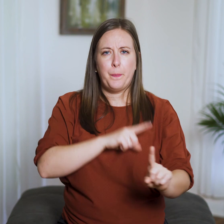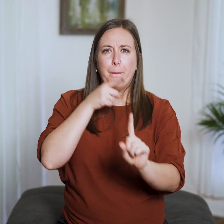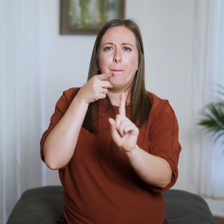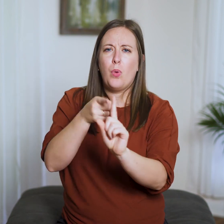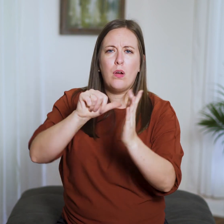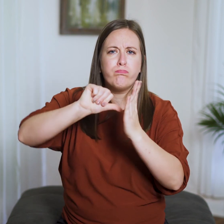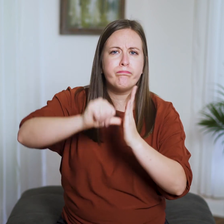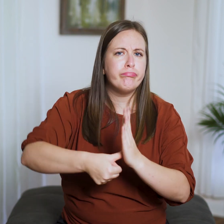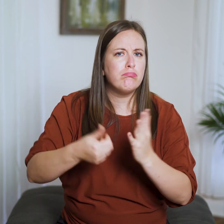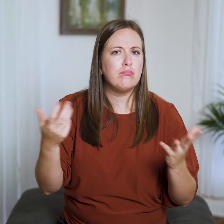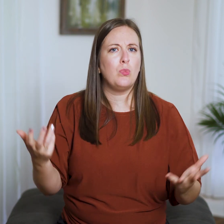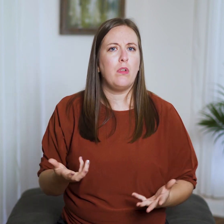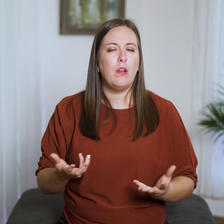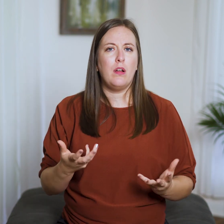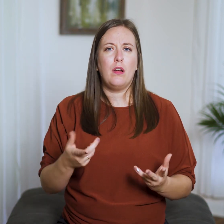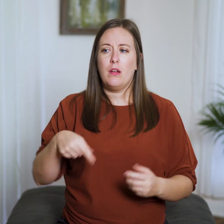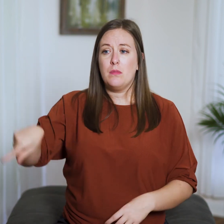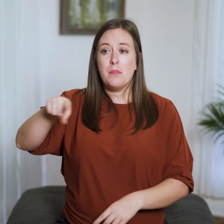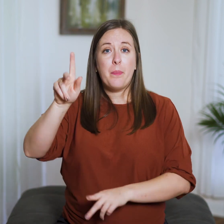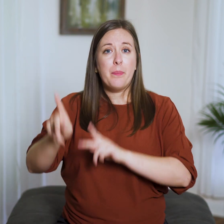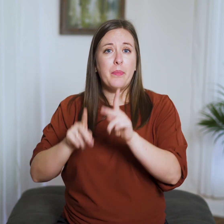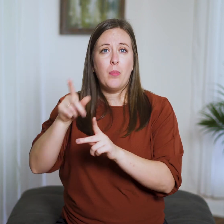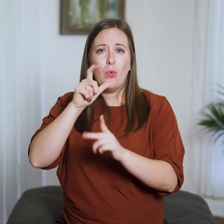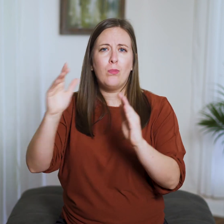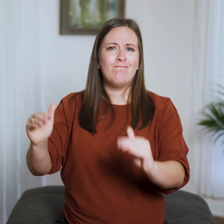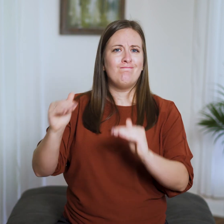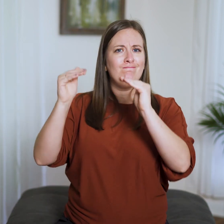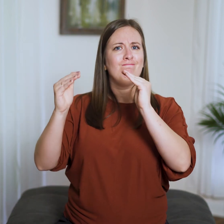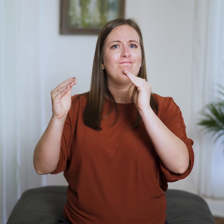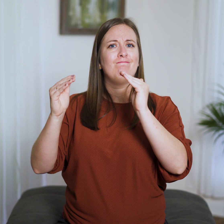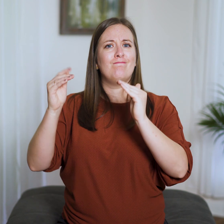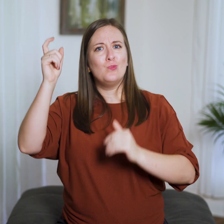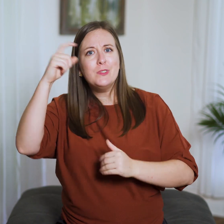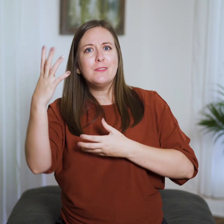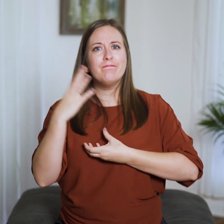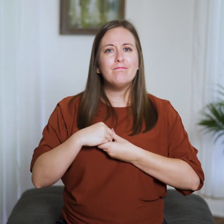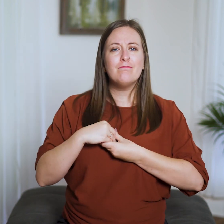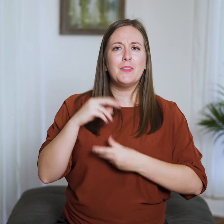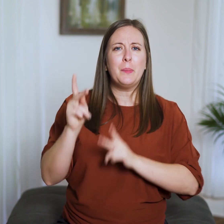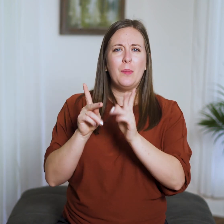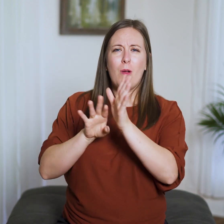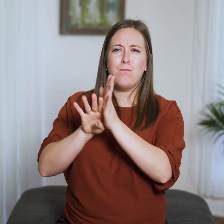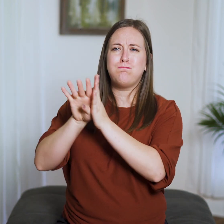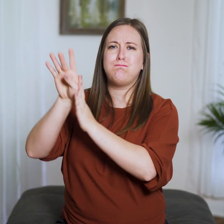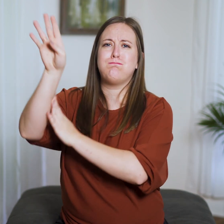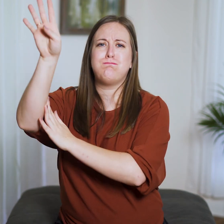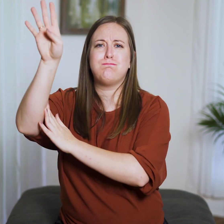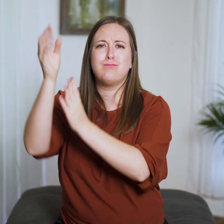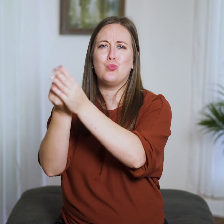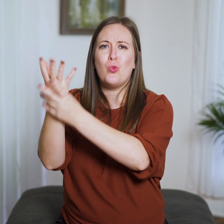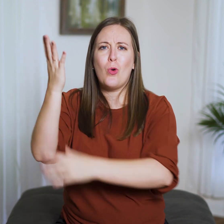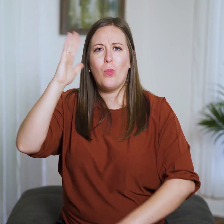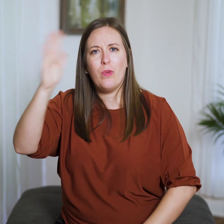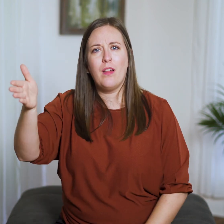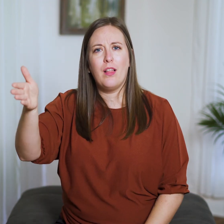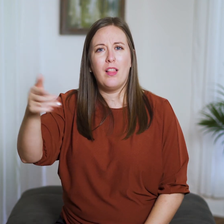The greater, eternal reality is that the upright will flourish